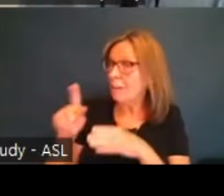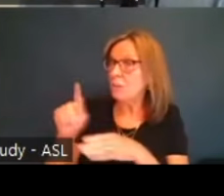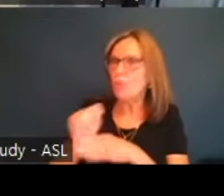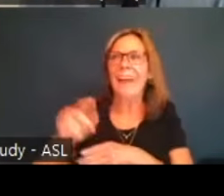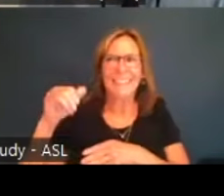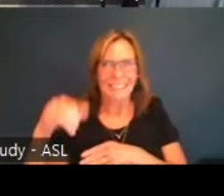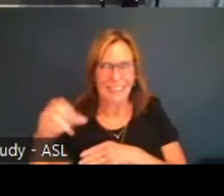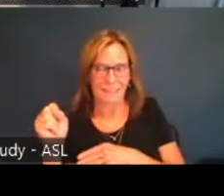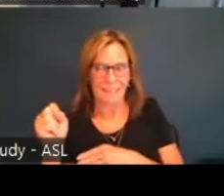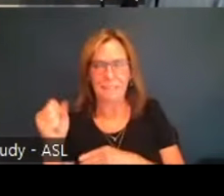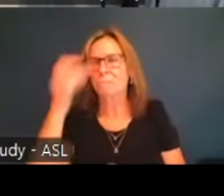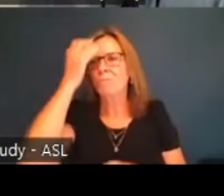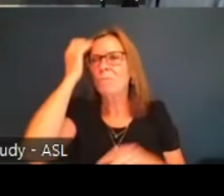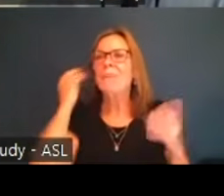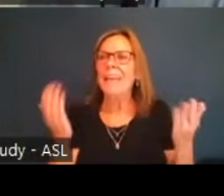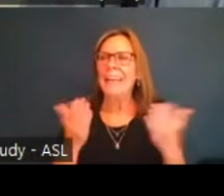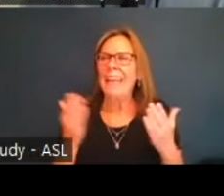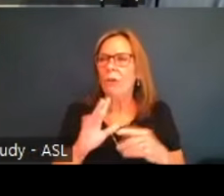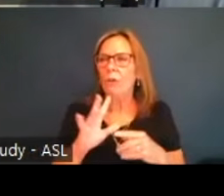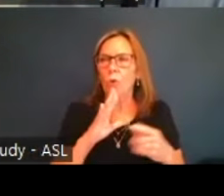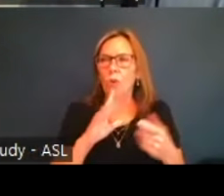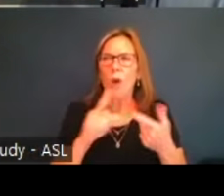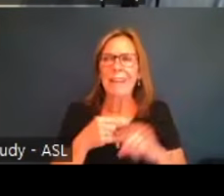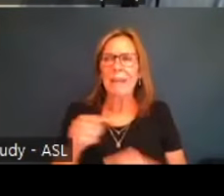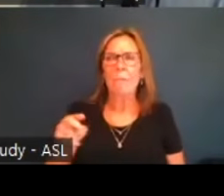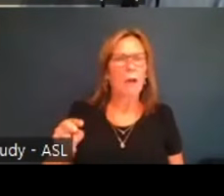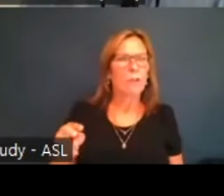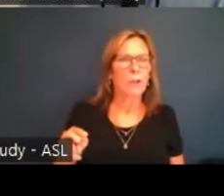That dog goes where the person goes, Again, there's no unless